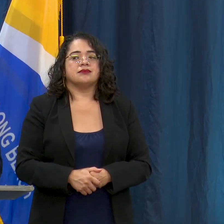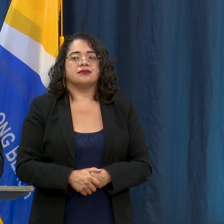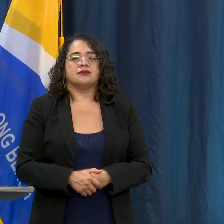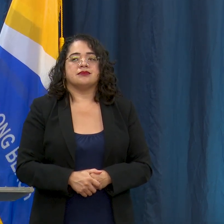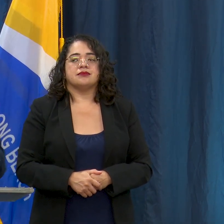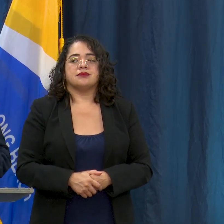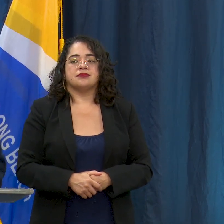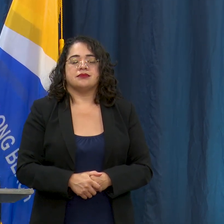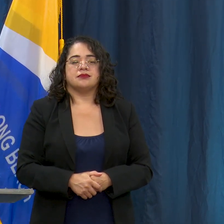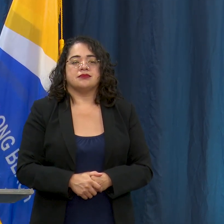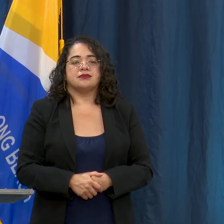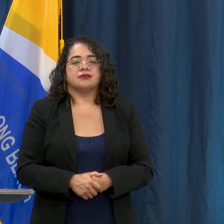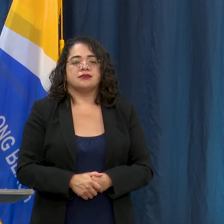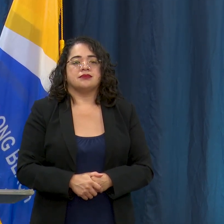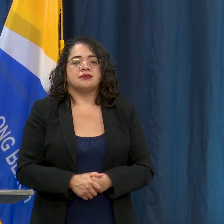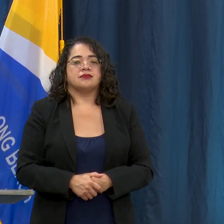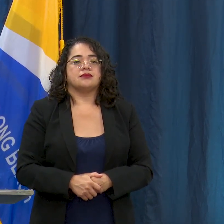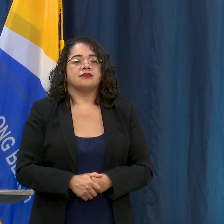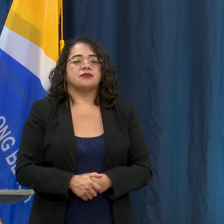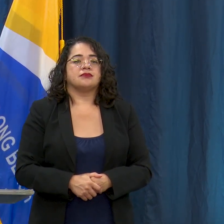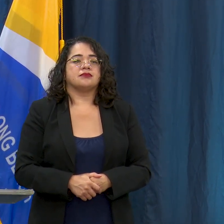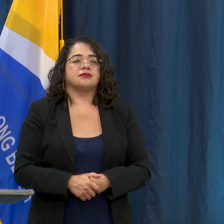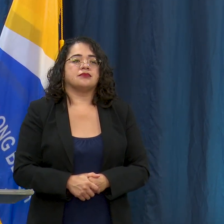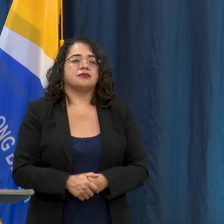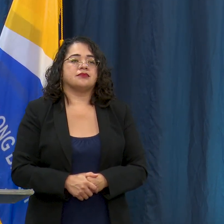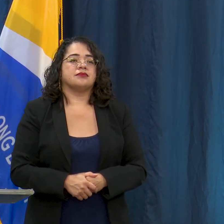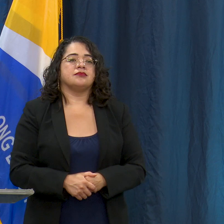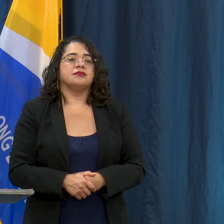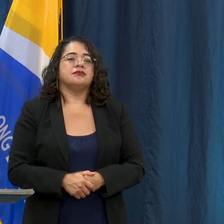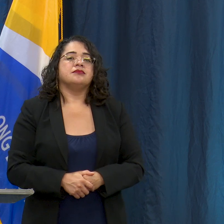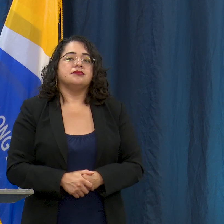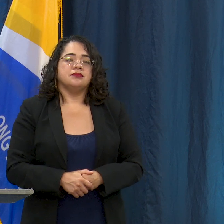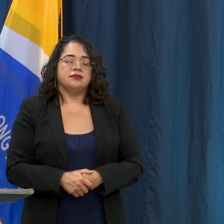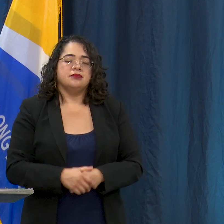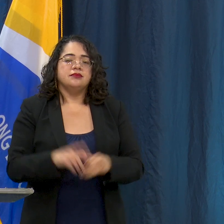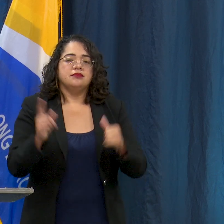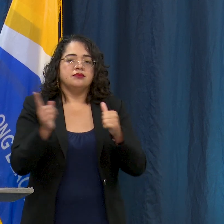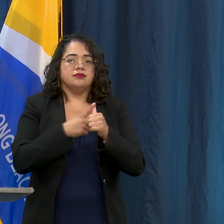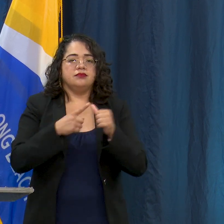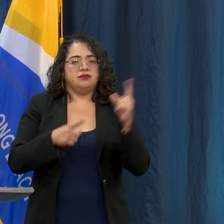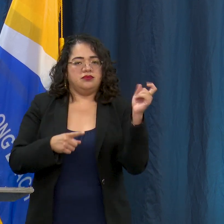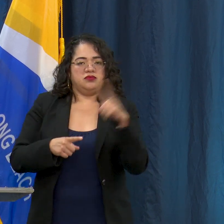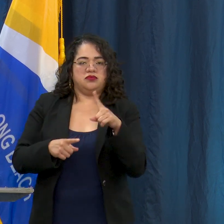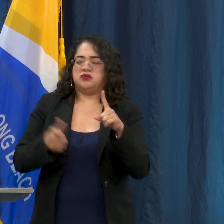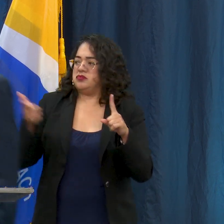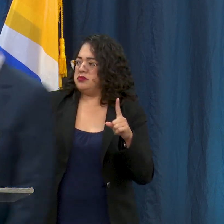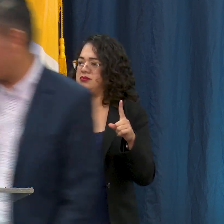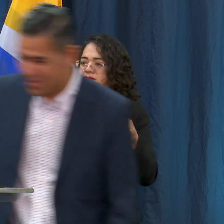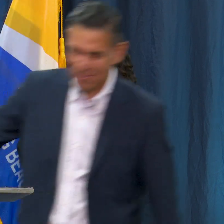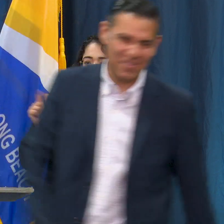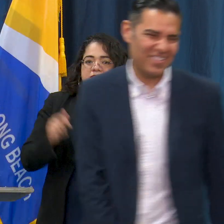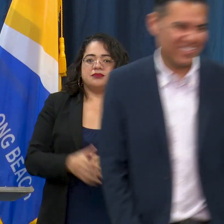Dr. Davis, we can switch. Thank you Mayor, the first question from the media is for Dr. Davis.